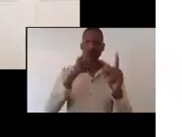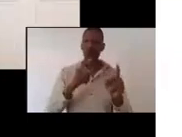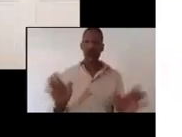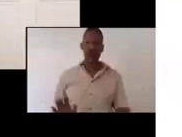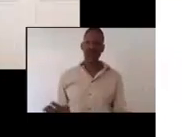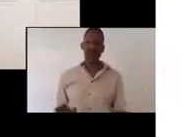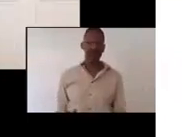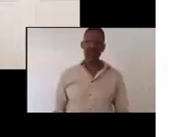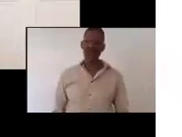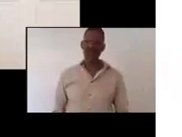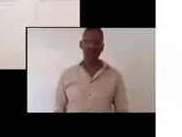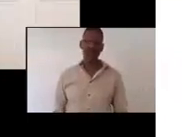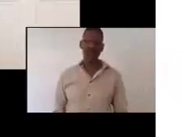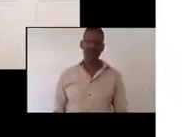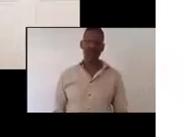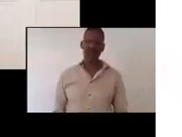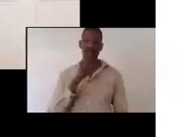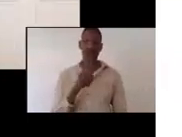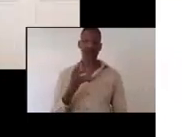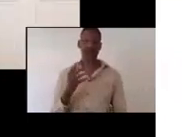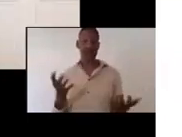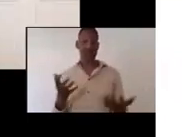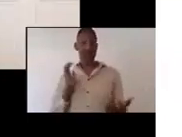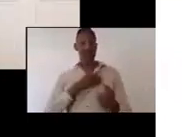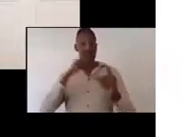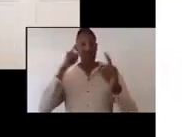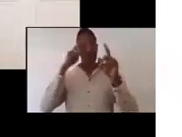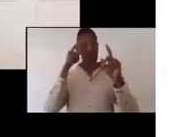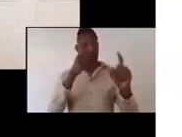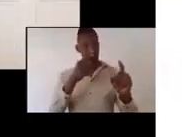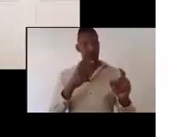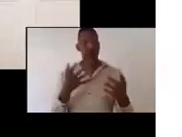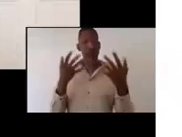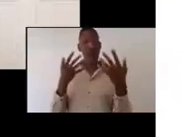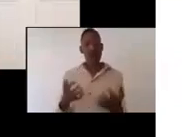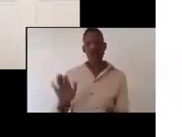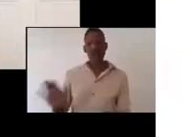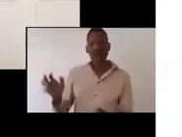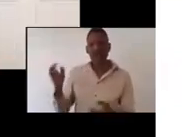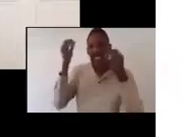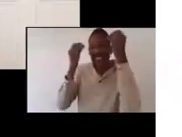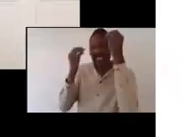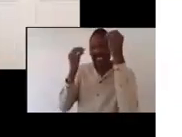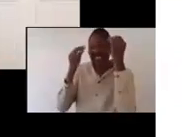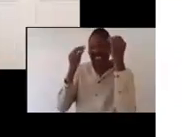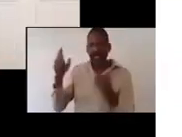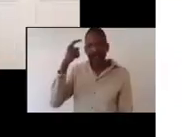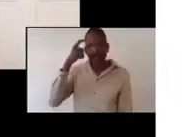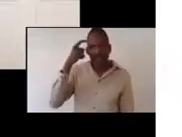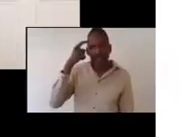our major goals for the programming or the development of steam habits of mind and skills.